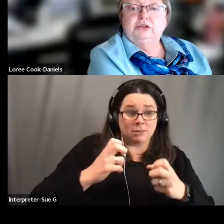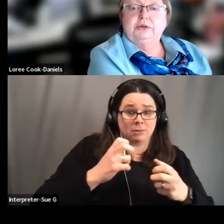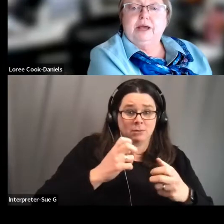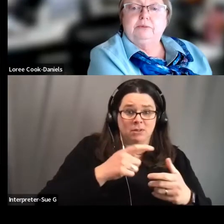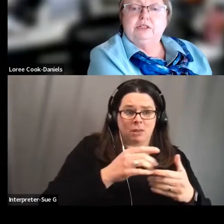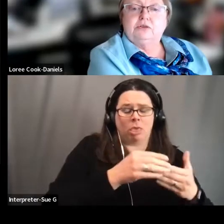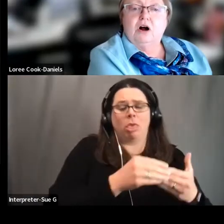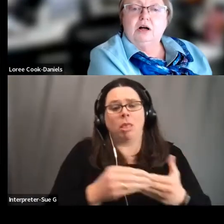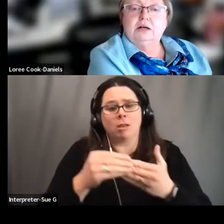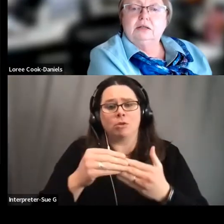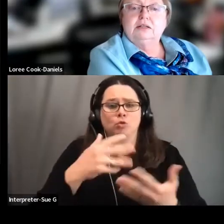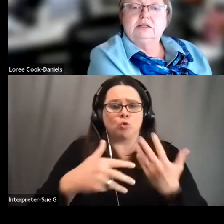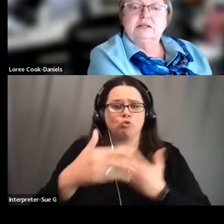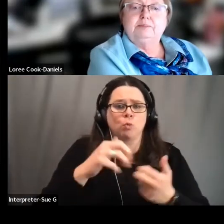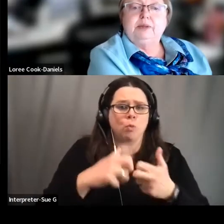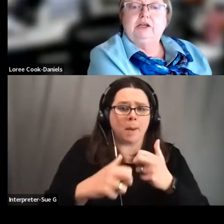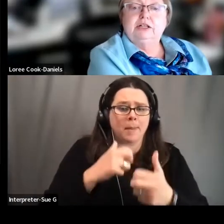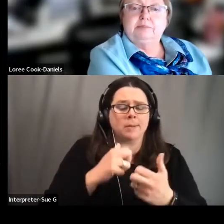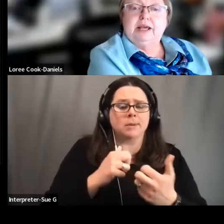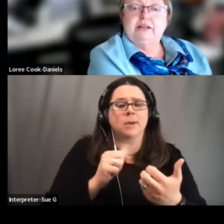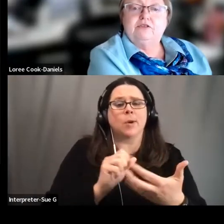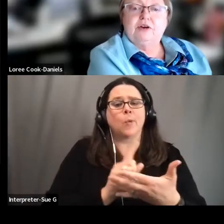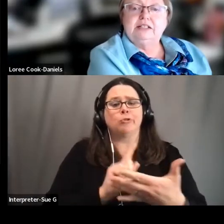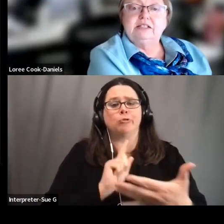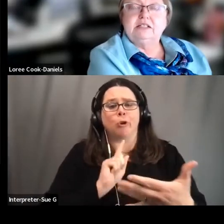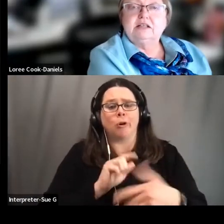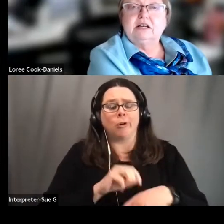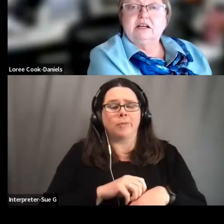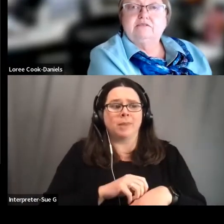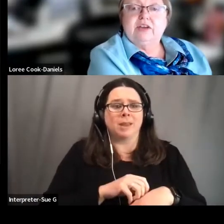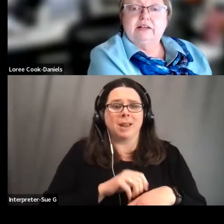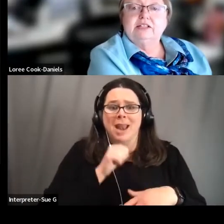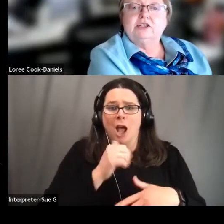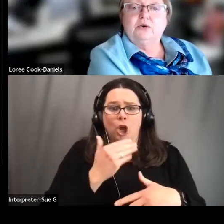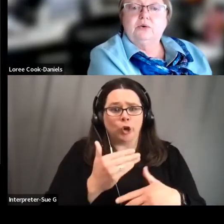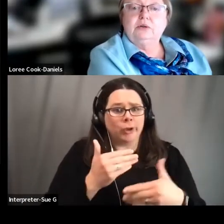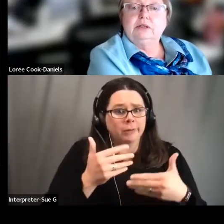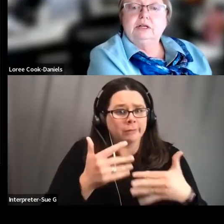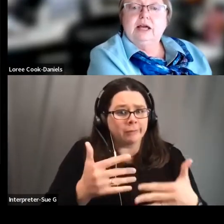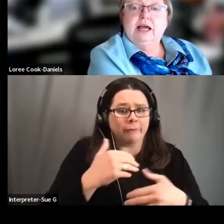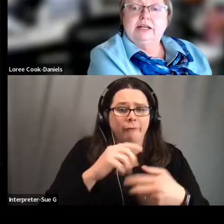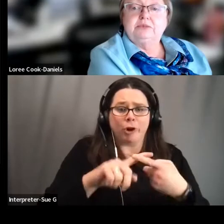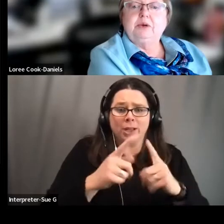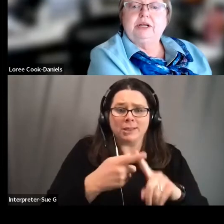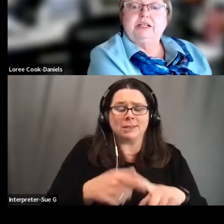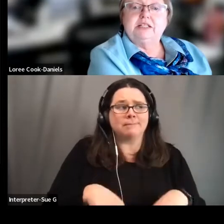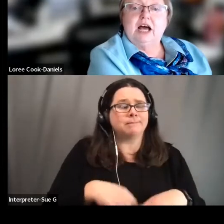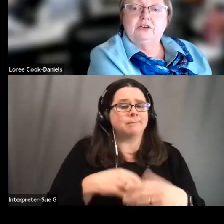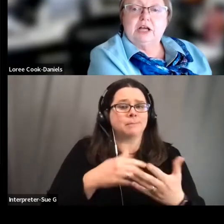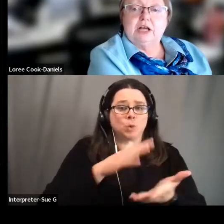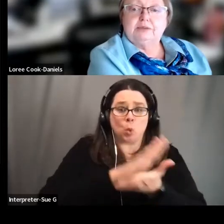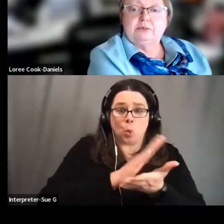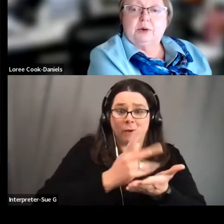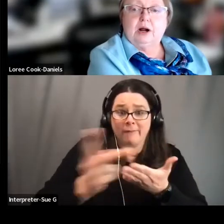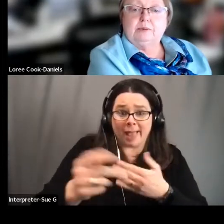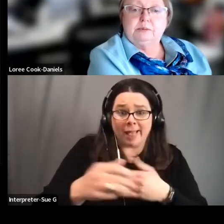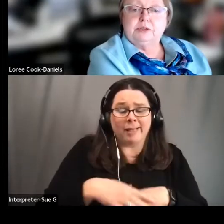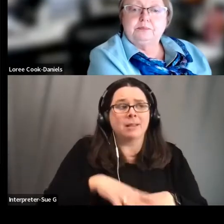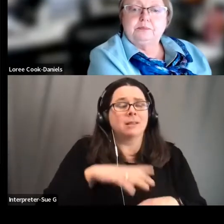Children may withdraw, not be good at making friends, fail at school and experience other types of problems.